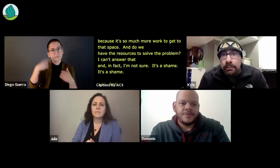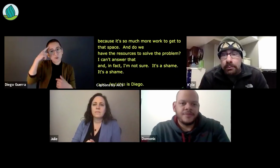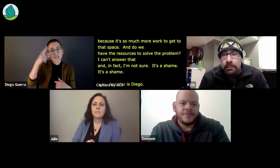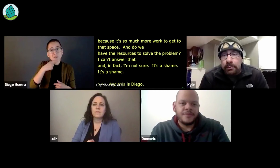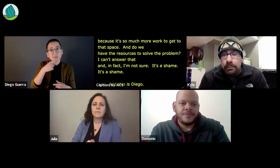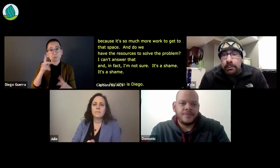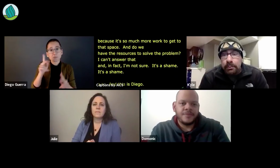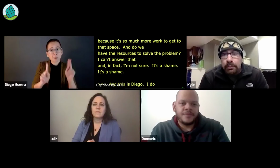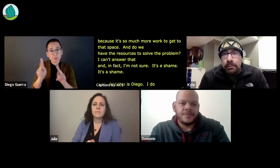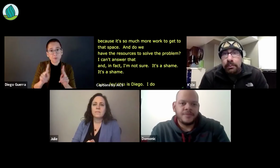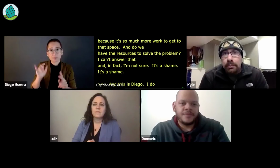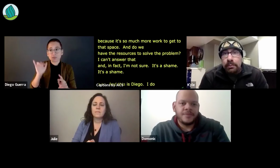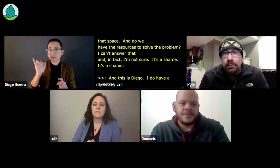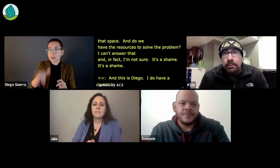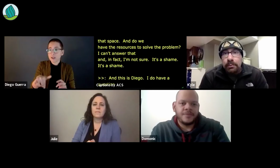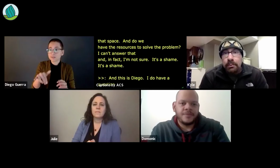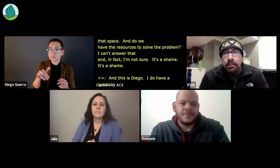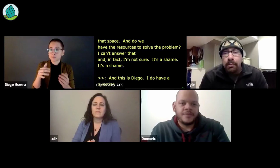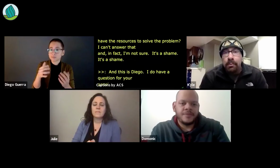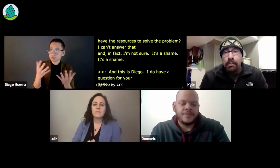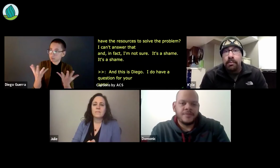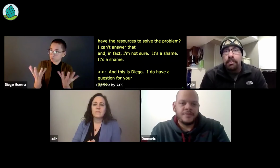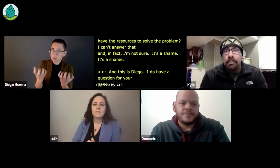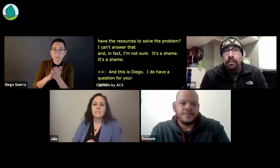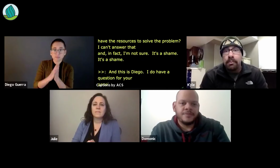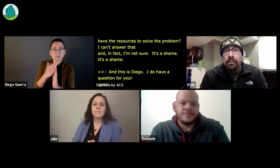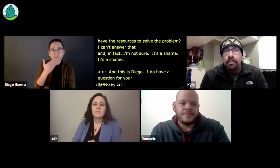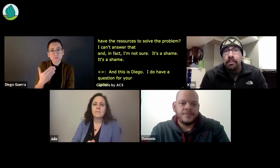Kitty asked if there's any advice for hearing people that want to become a good ally?